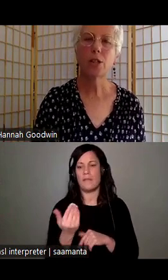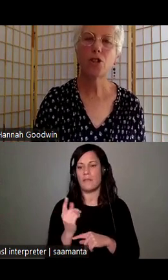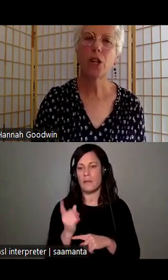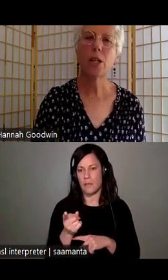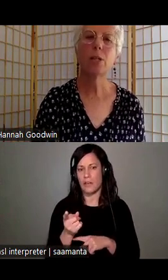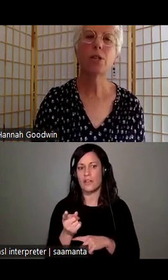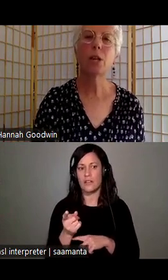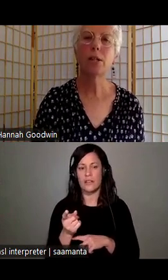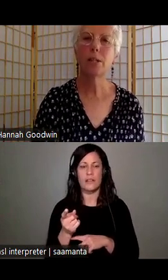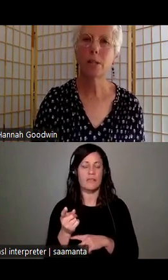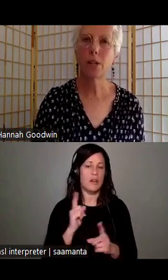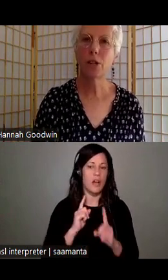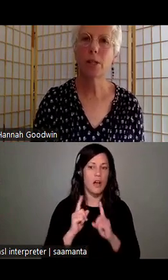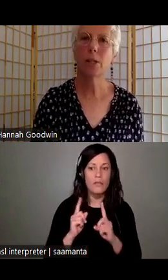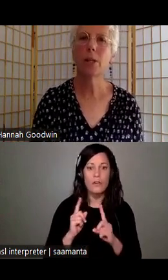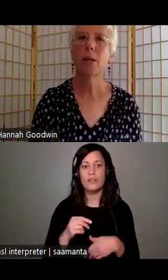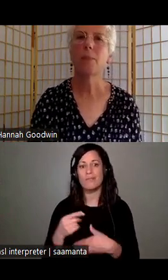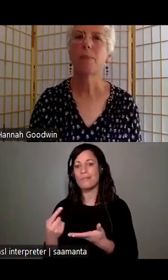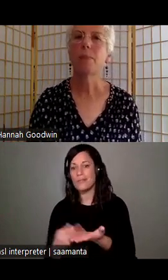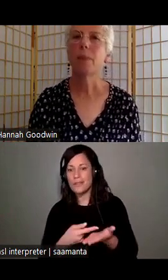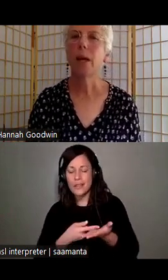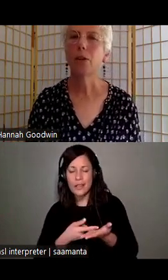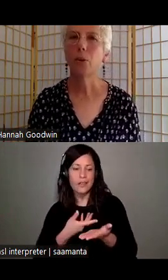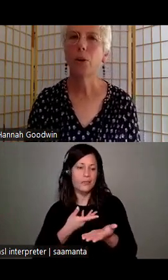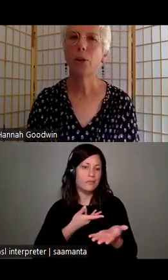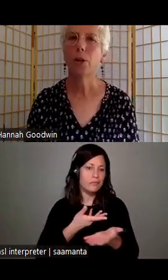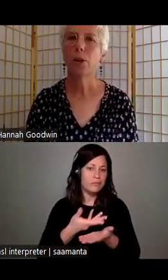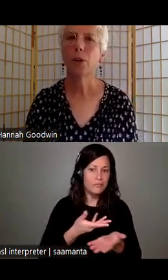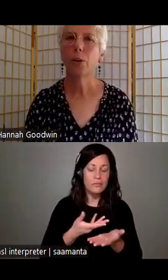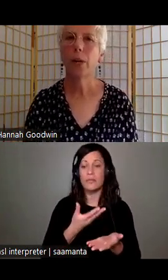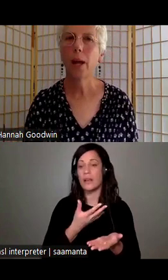exchange discussion and or Q&A.